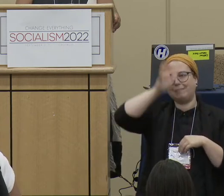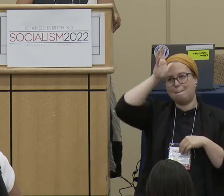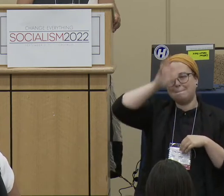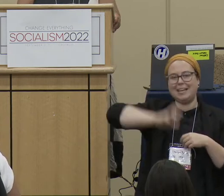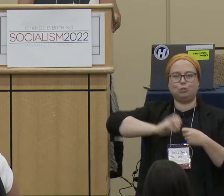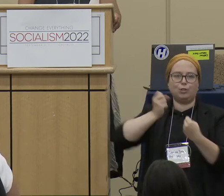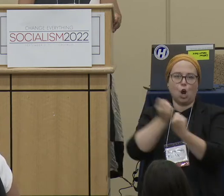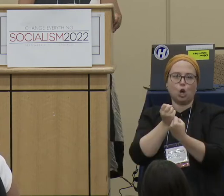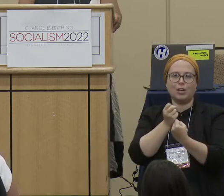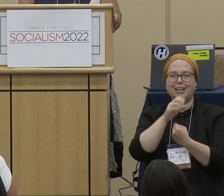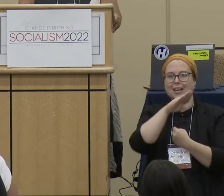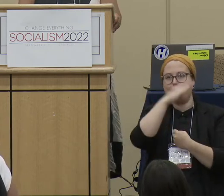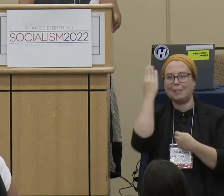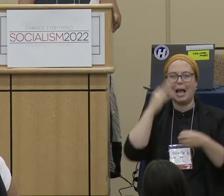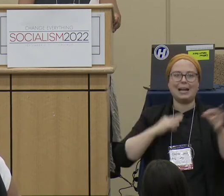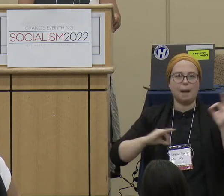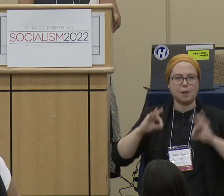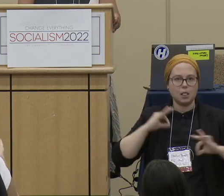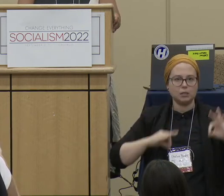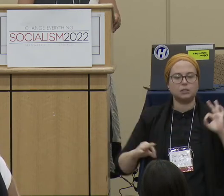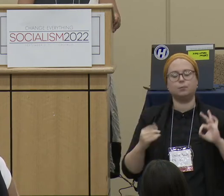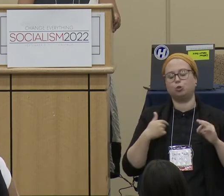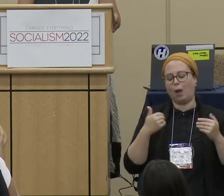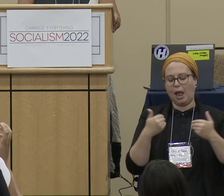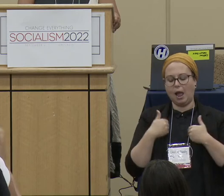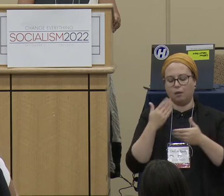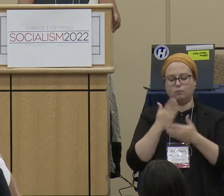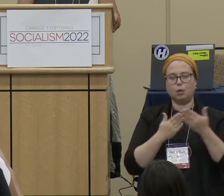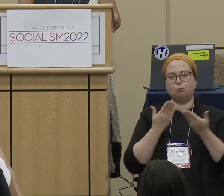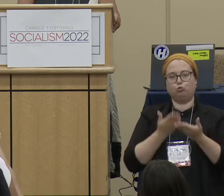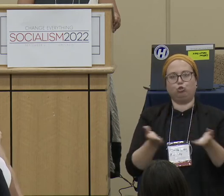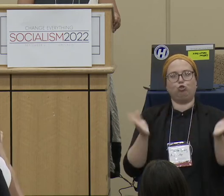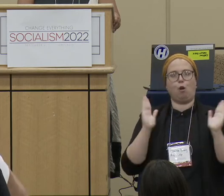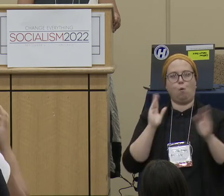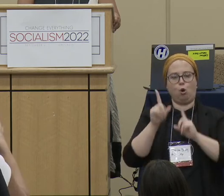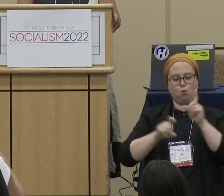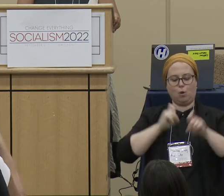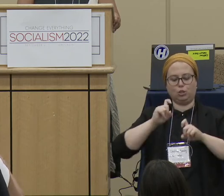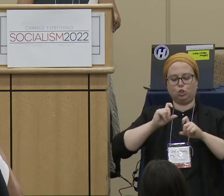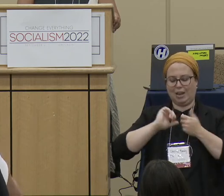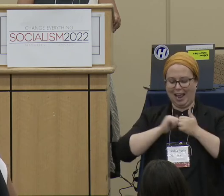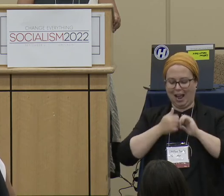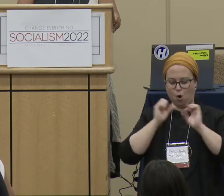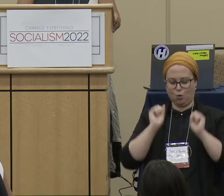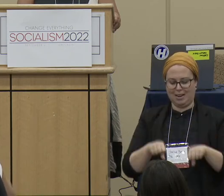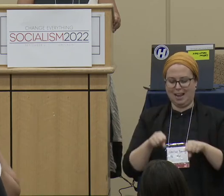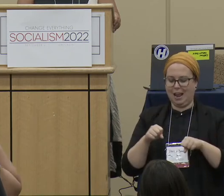the folks that are enforcing patriarchy, Black capitalism .